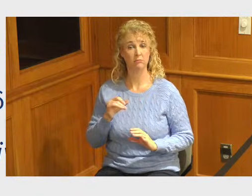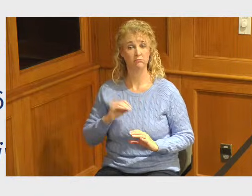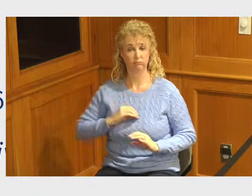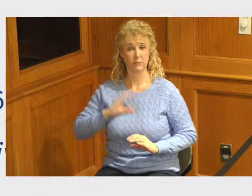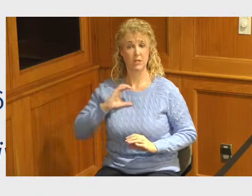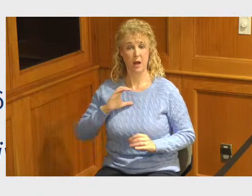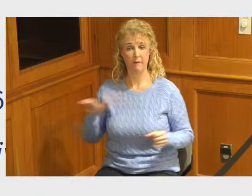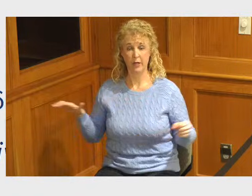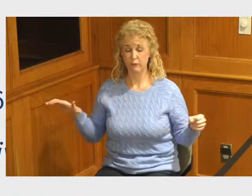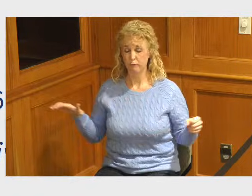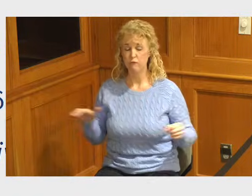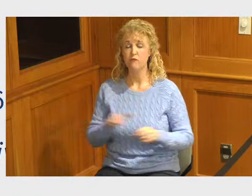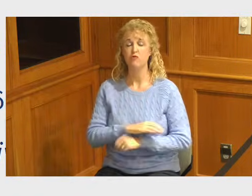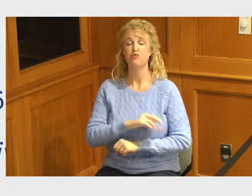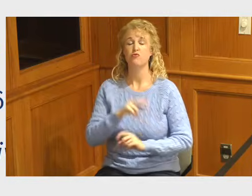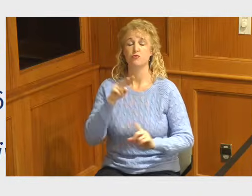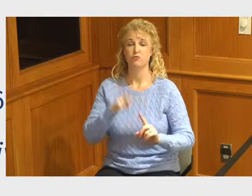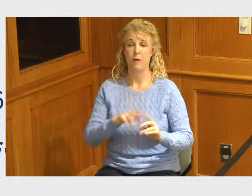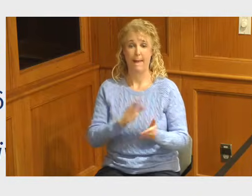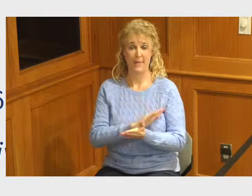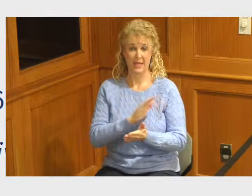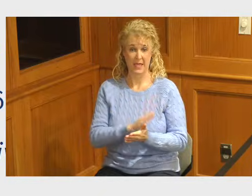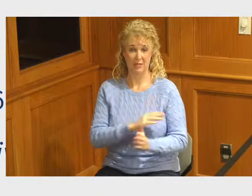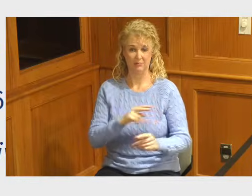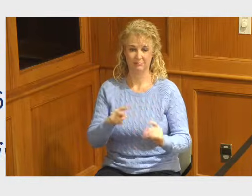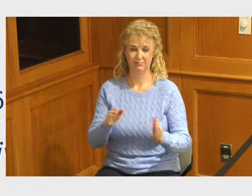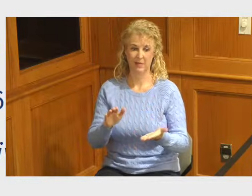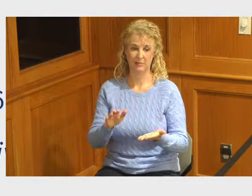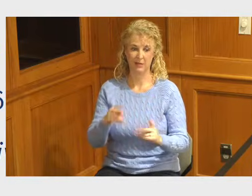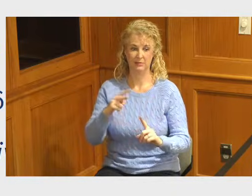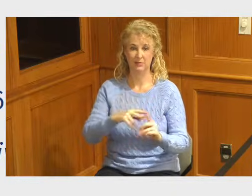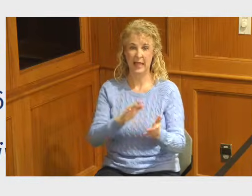which is which is to fill out the application. You have to do more have more than an idea. You